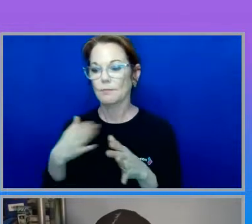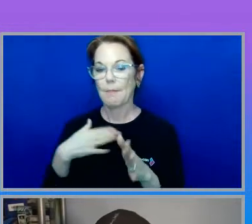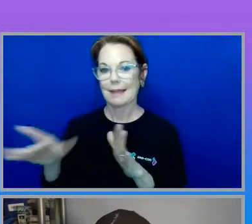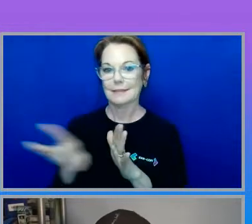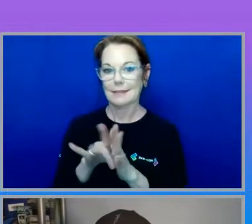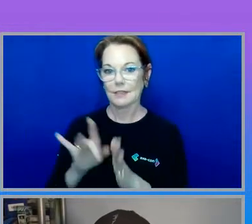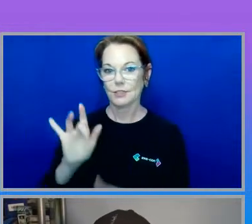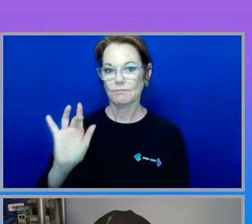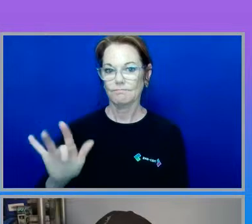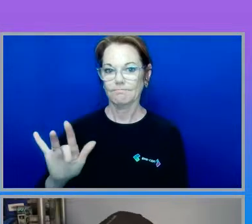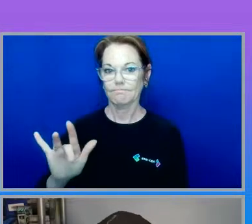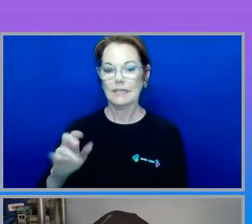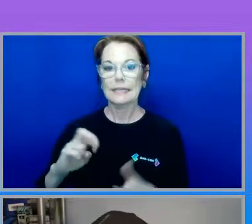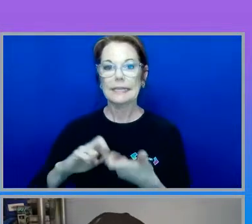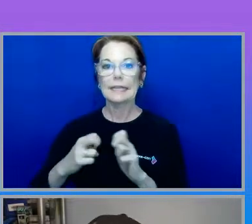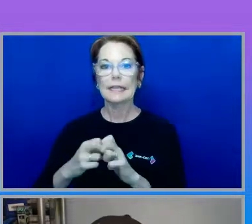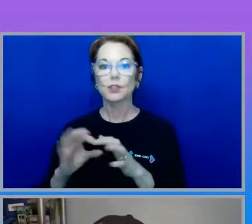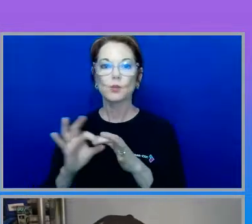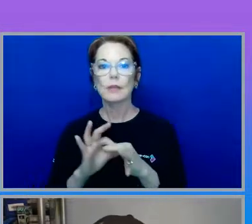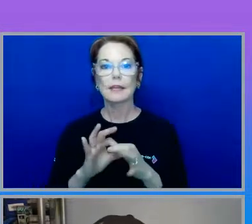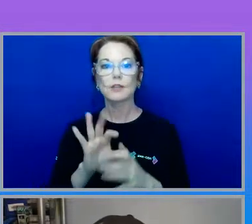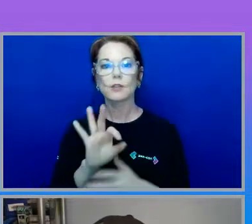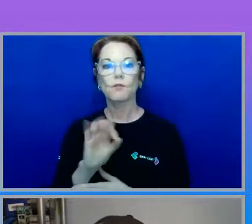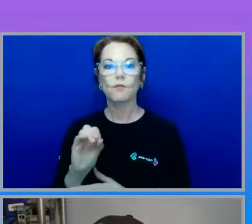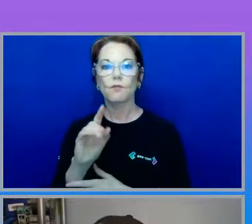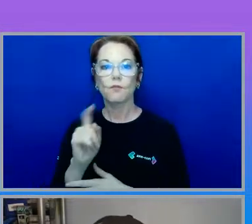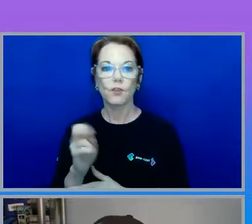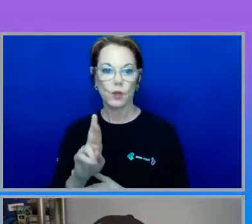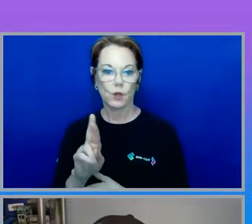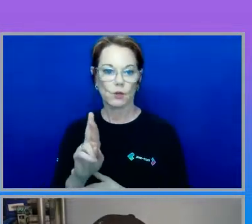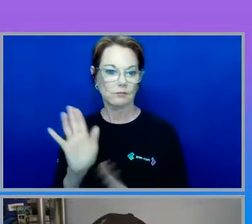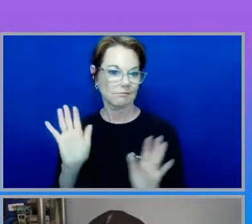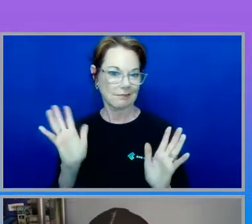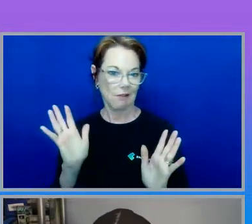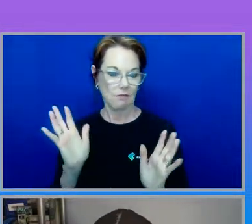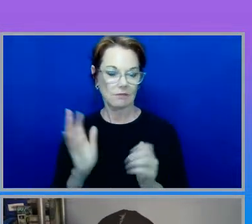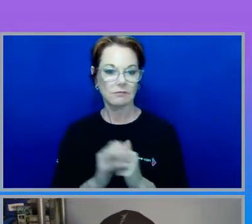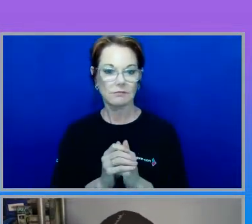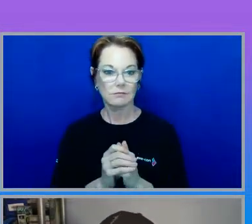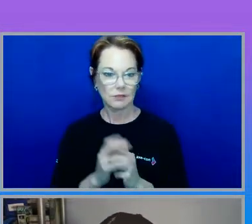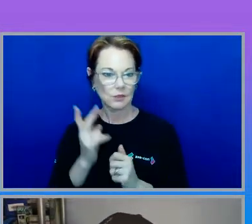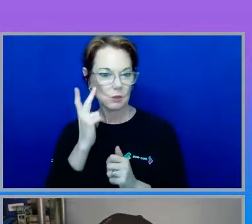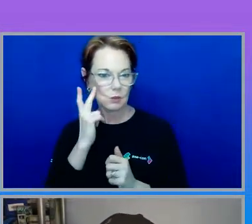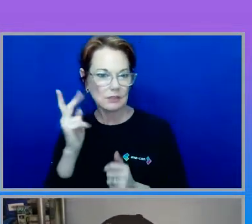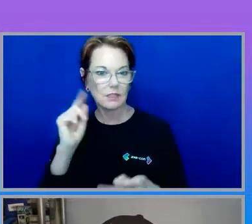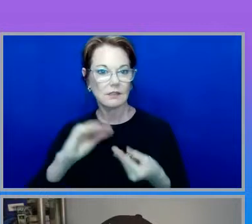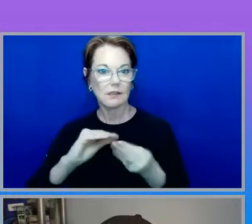element that I selected. Okay. So I only get the issues related to the footer in this case. And